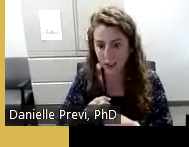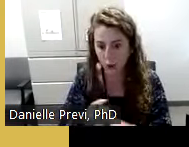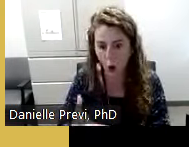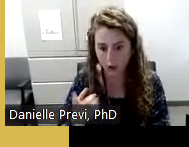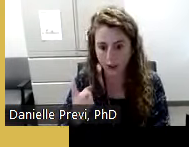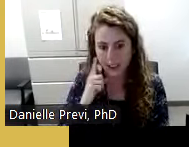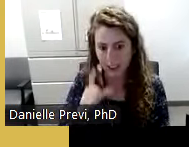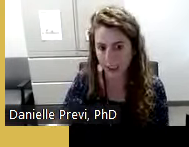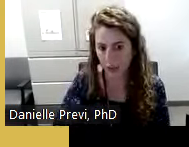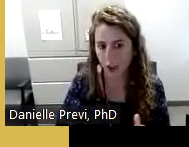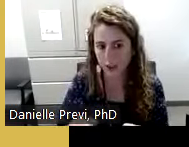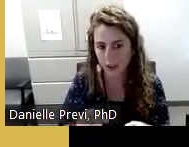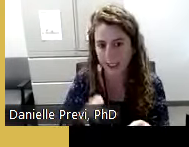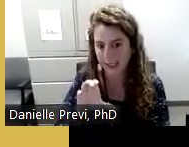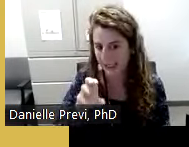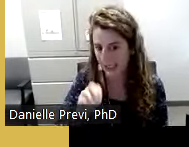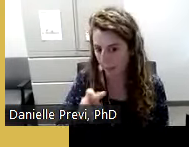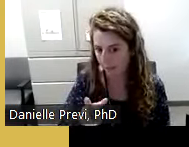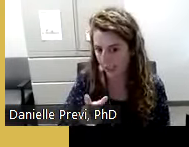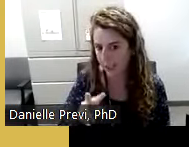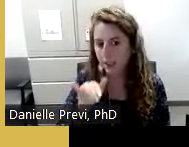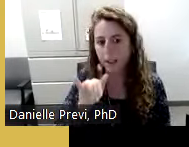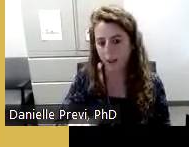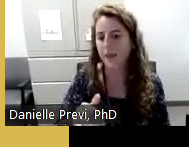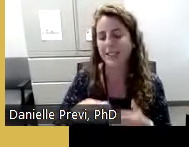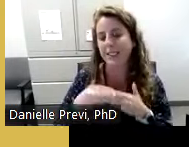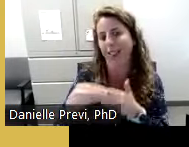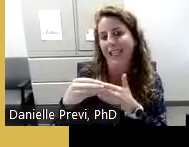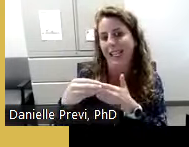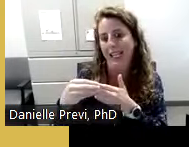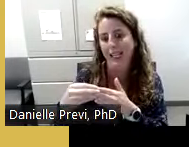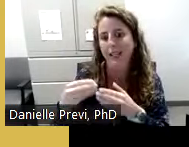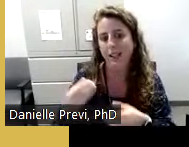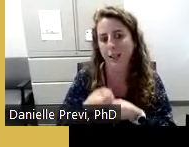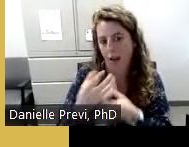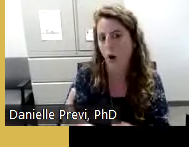And as I also mentioned, there are some diseases that can lead to hearing loss. CMV,